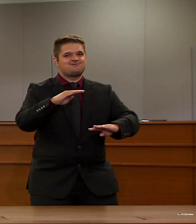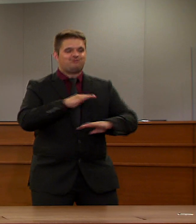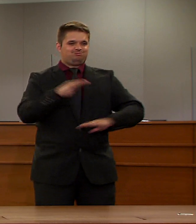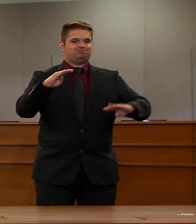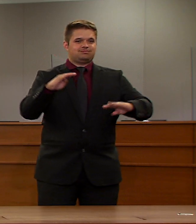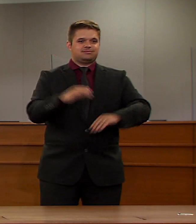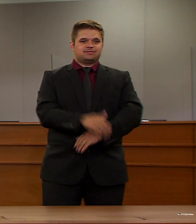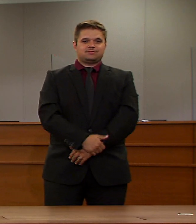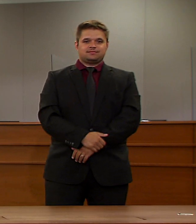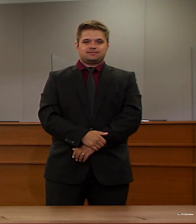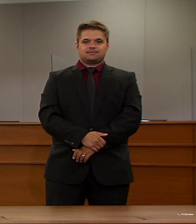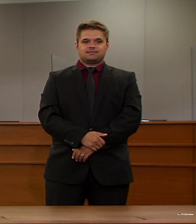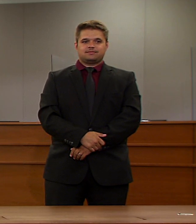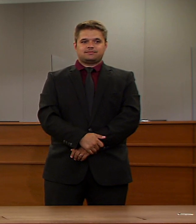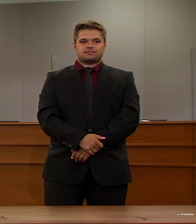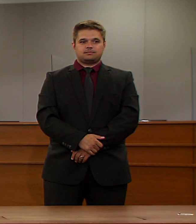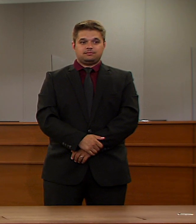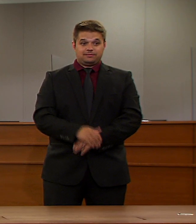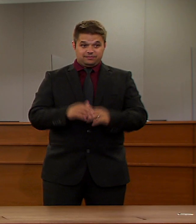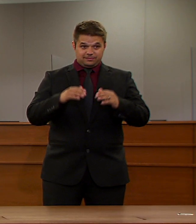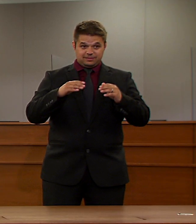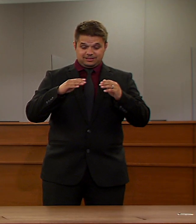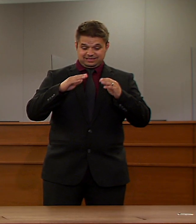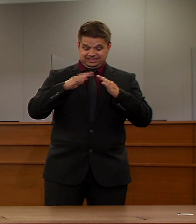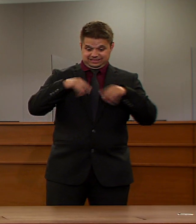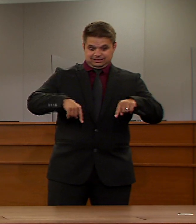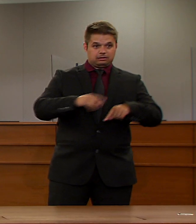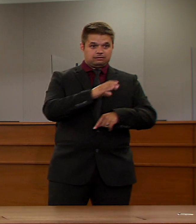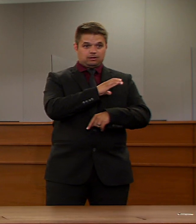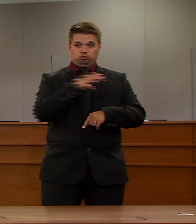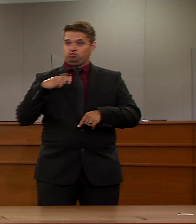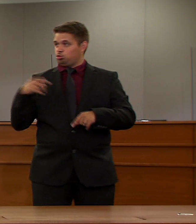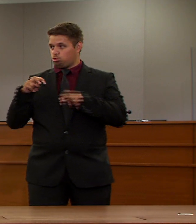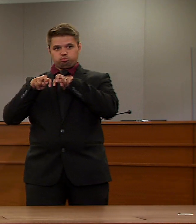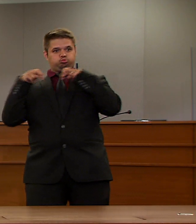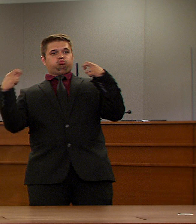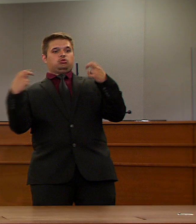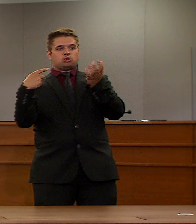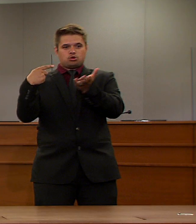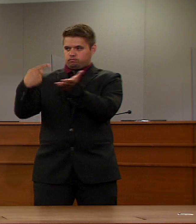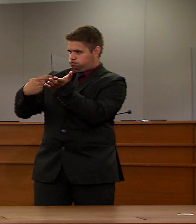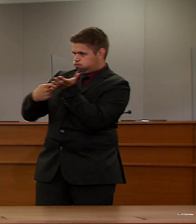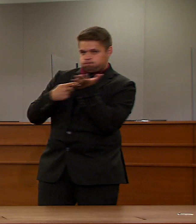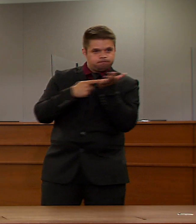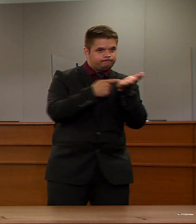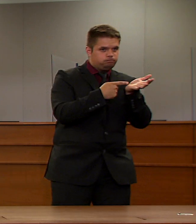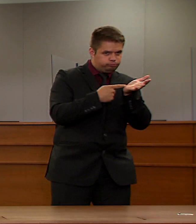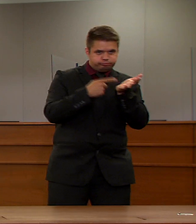the discussions where the 2021-22 budget and knowing what our residents spending